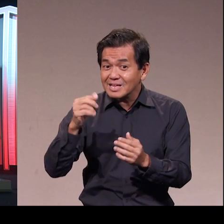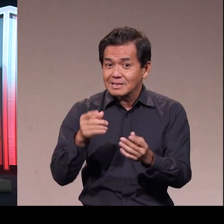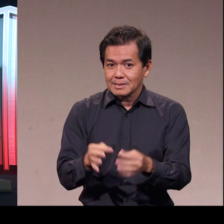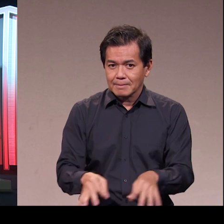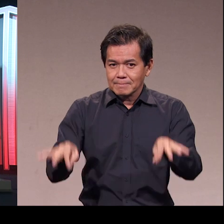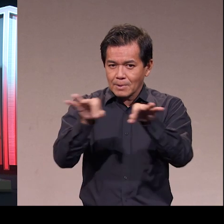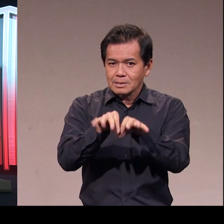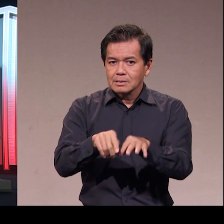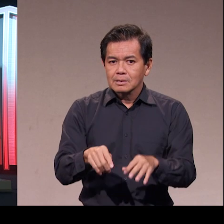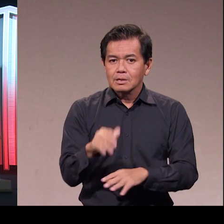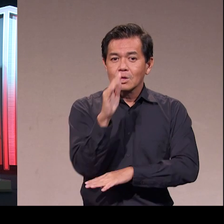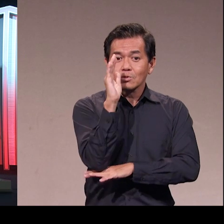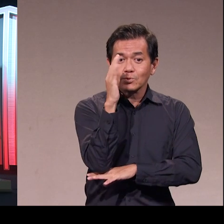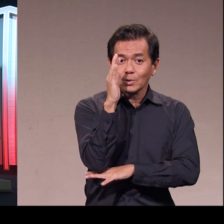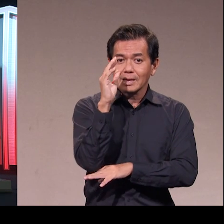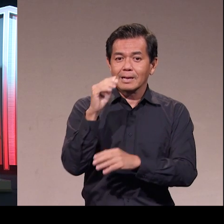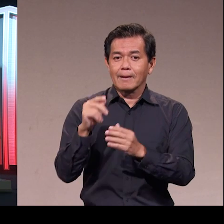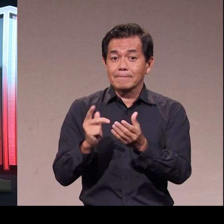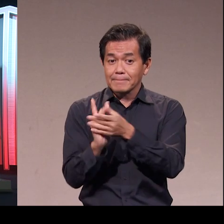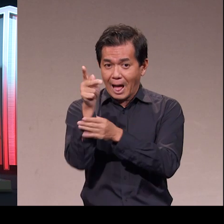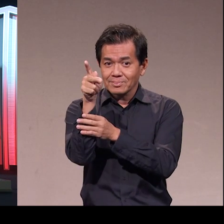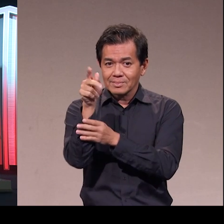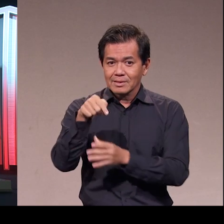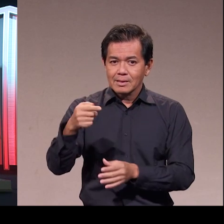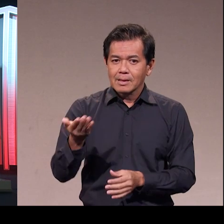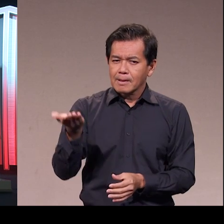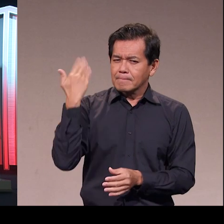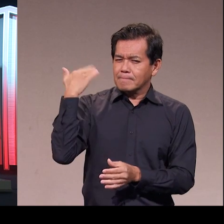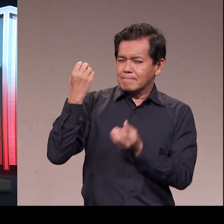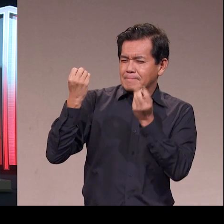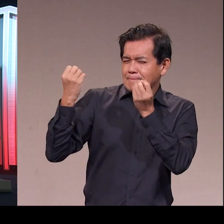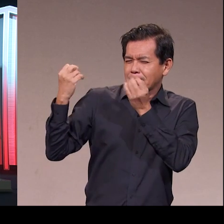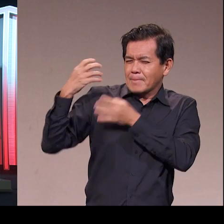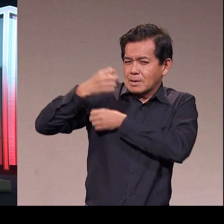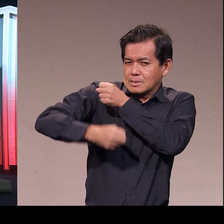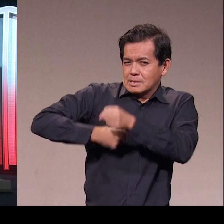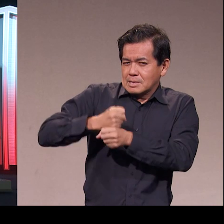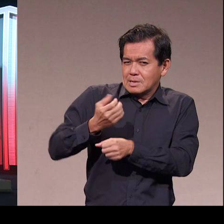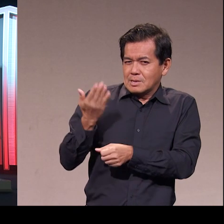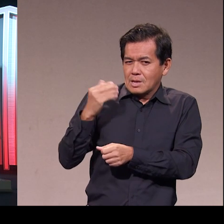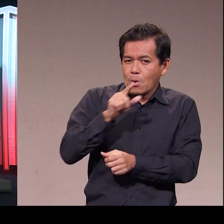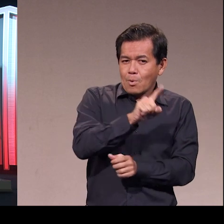In 1971, we officially started the Tree Planting Day Programme.